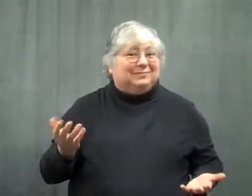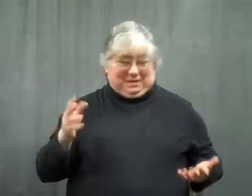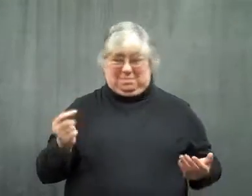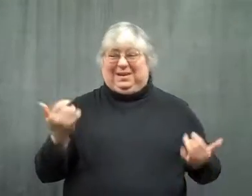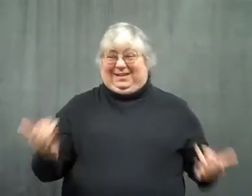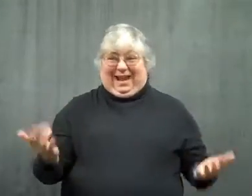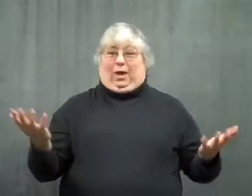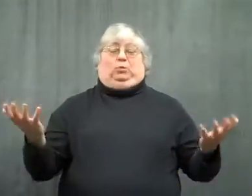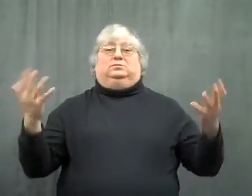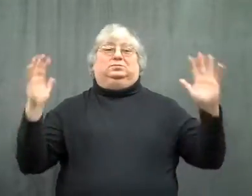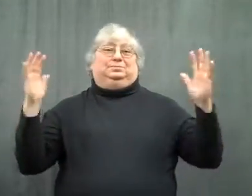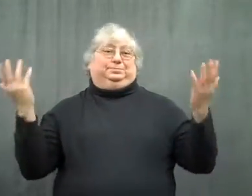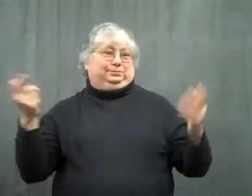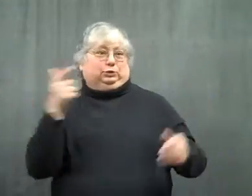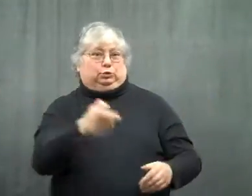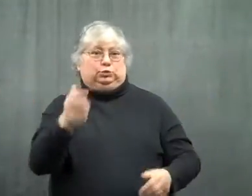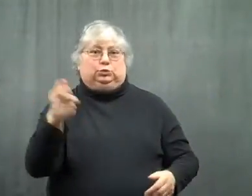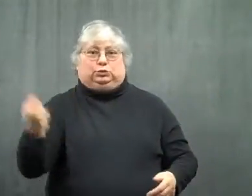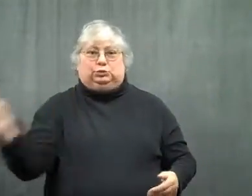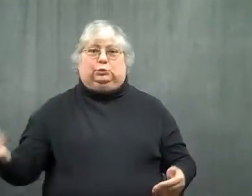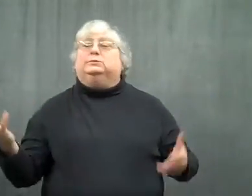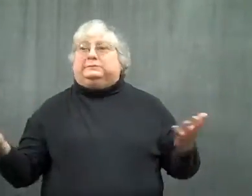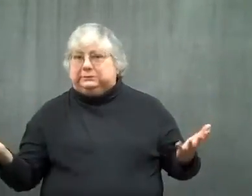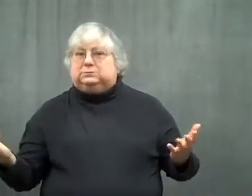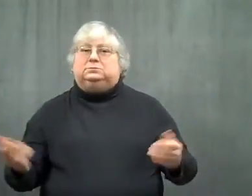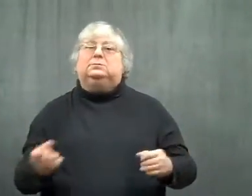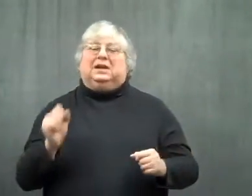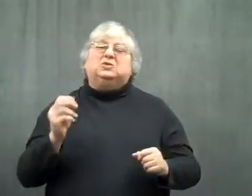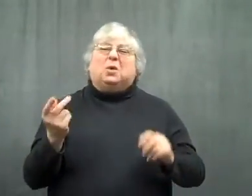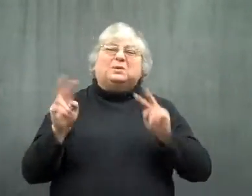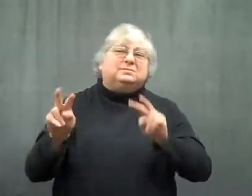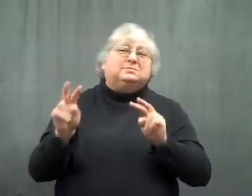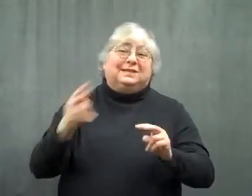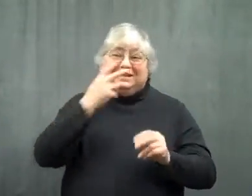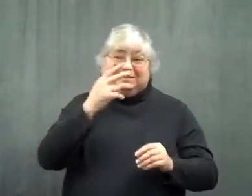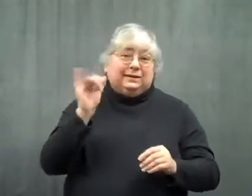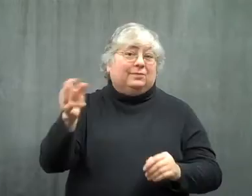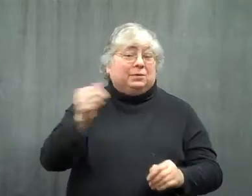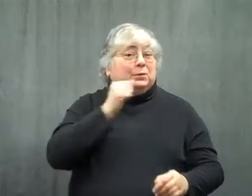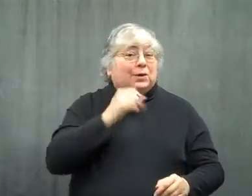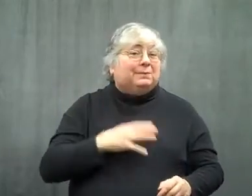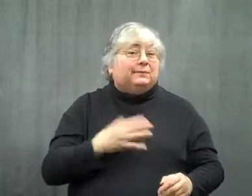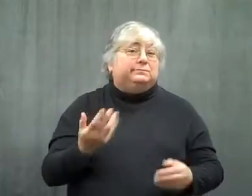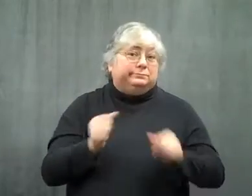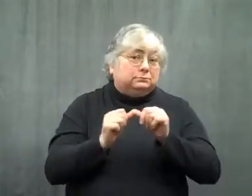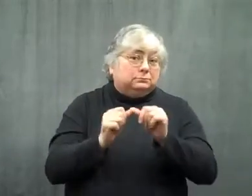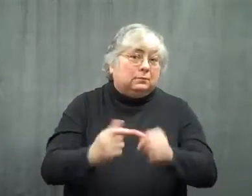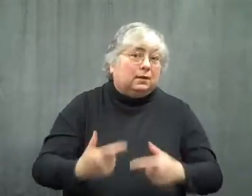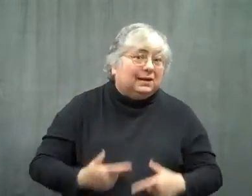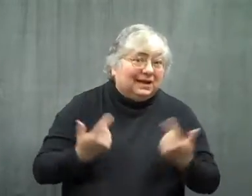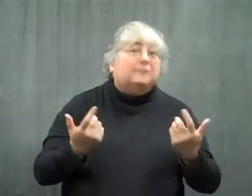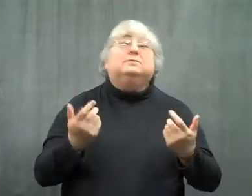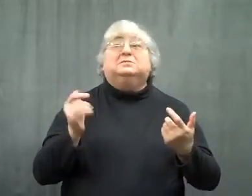But now he has committed this shooting. We will have to wait and see if the congresswoman survives.